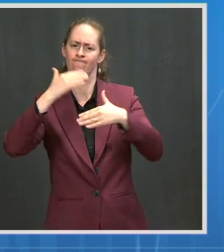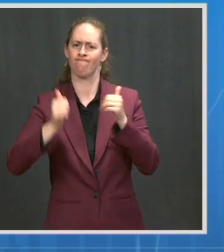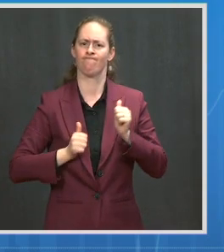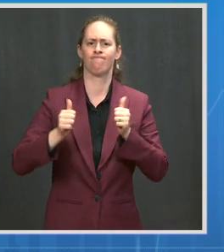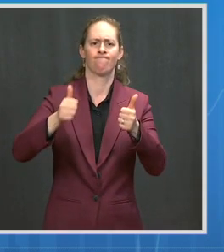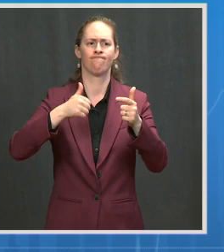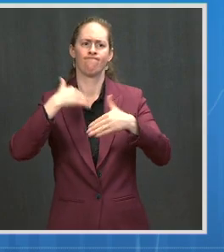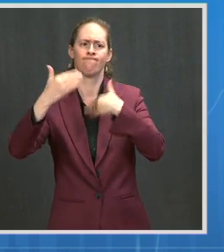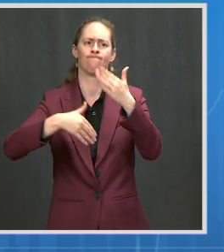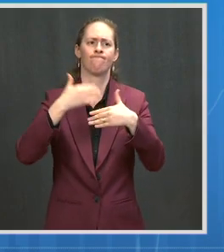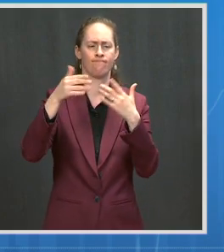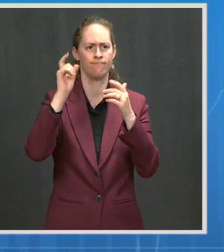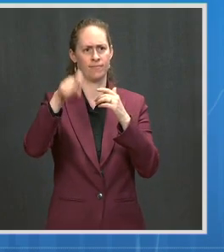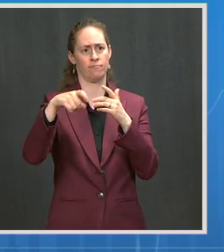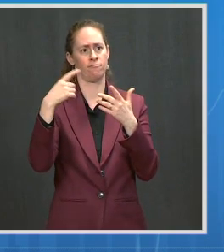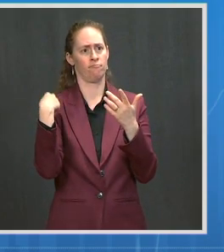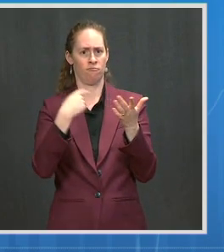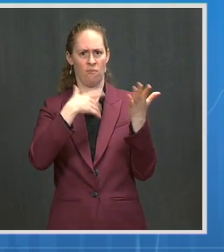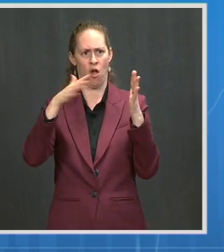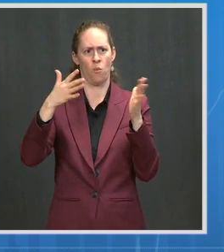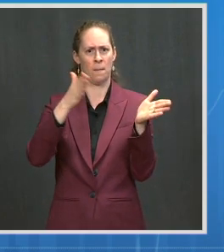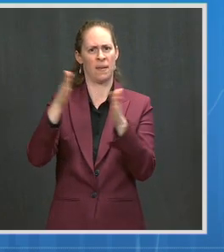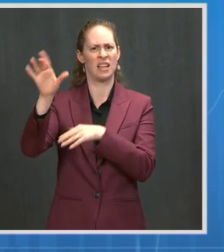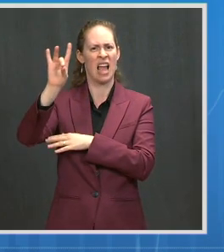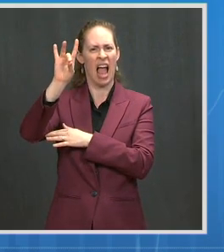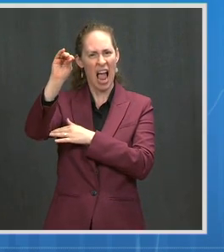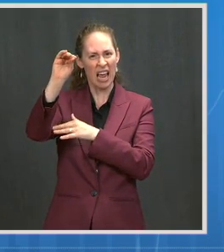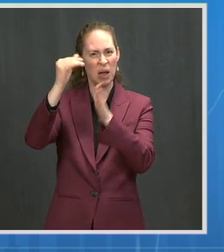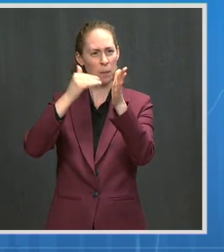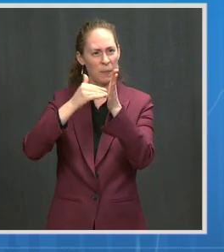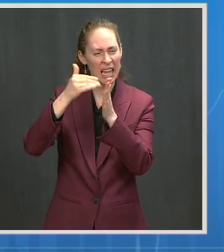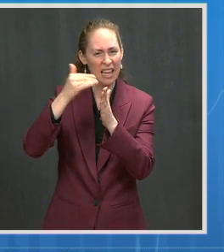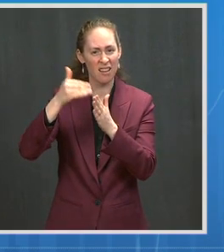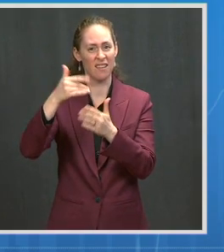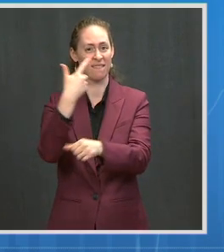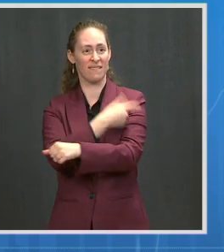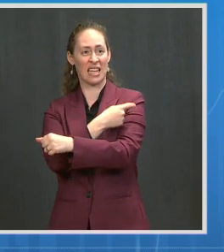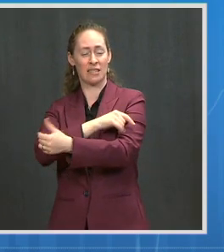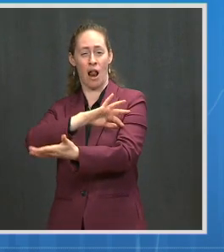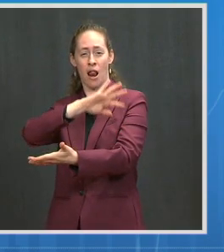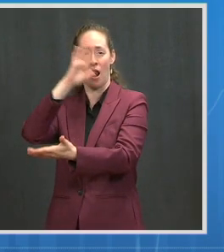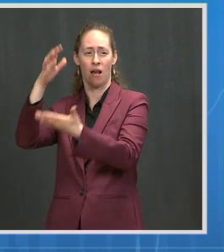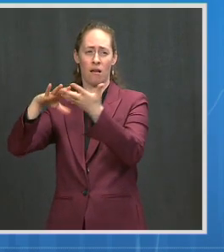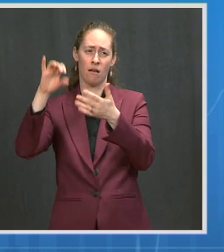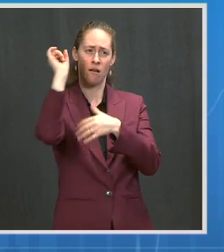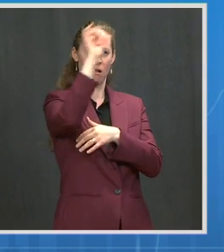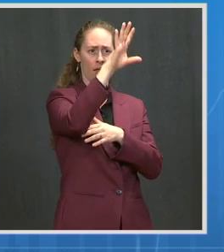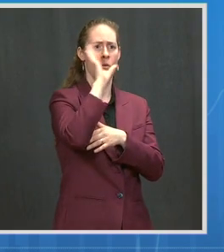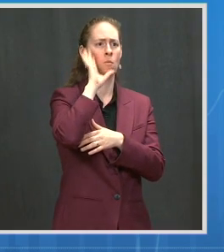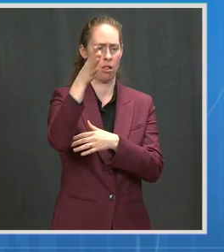that will be donated across four different vaccine platforms overseas over --